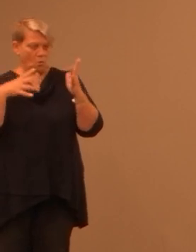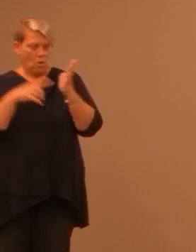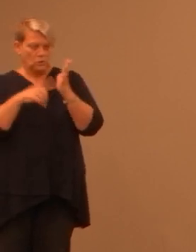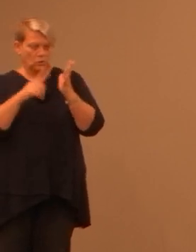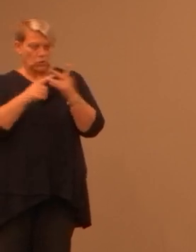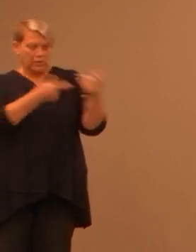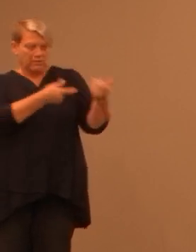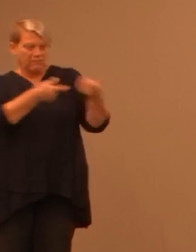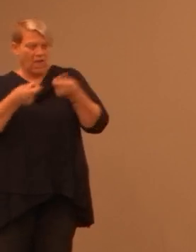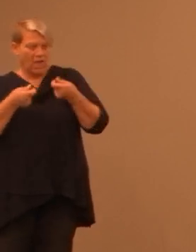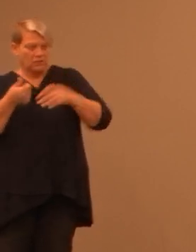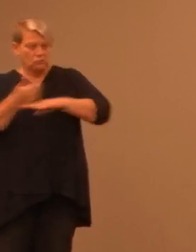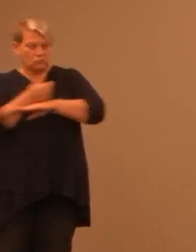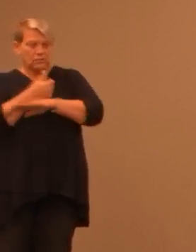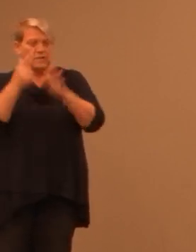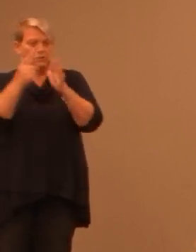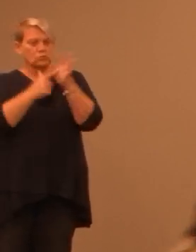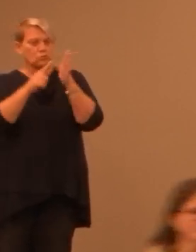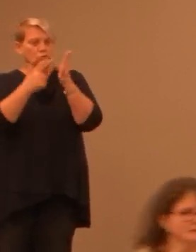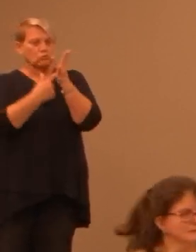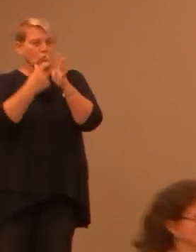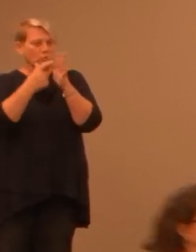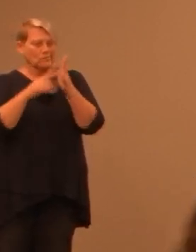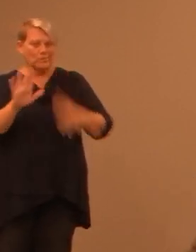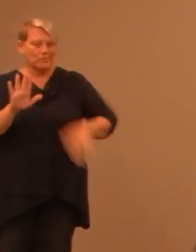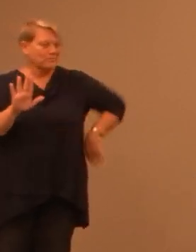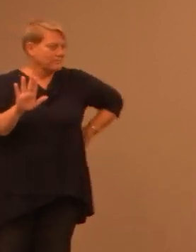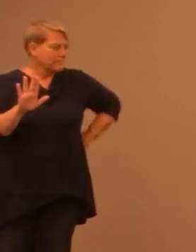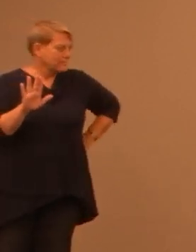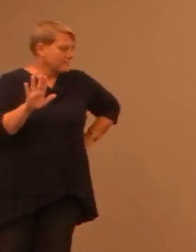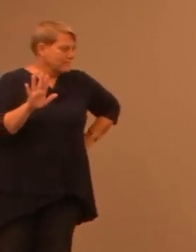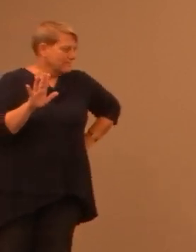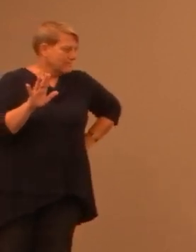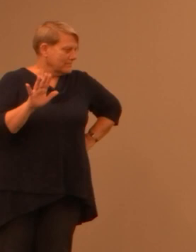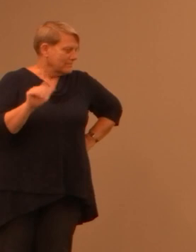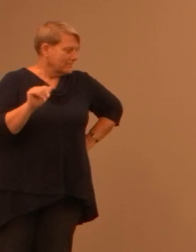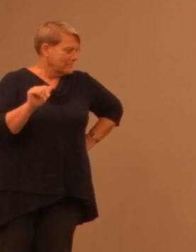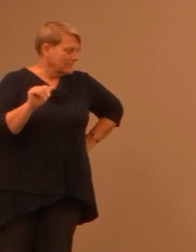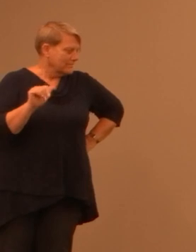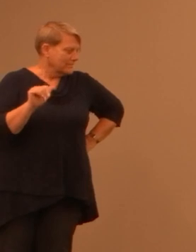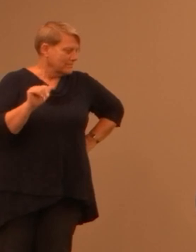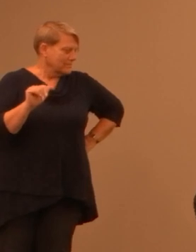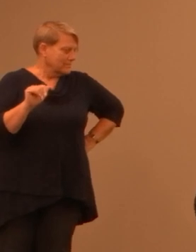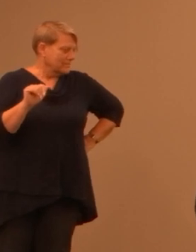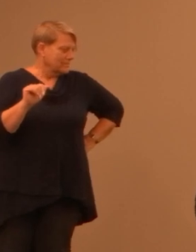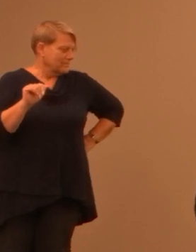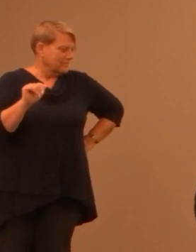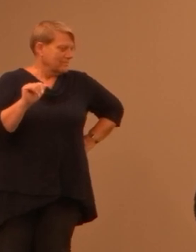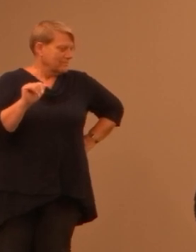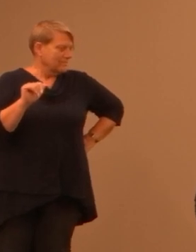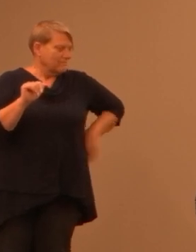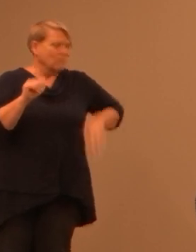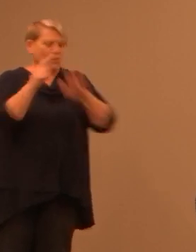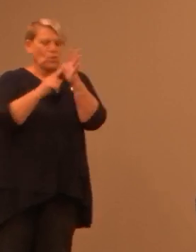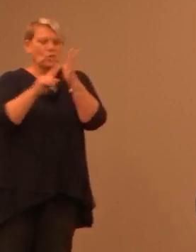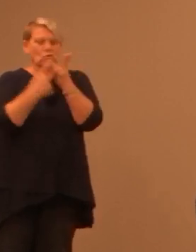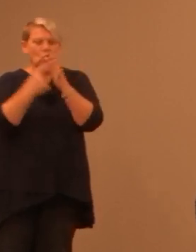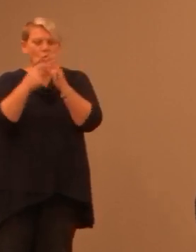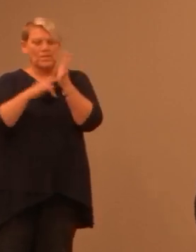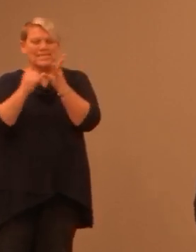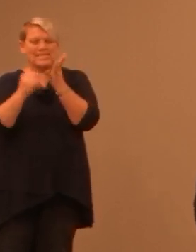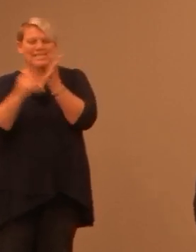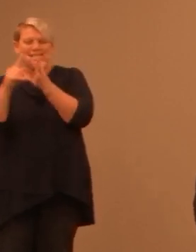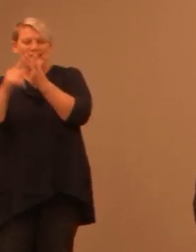Jordan, hang on, see my notes, Jordan Steele-John. So Jordan is the